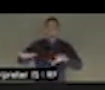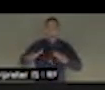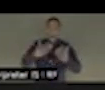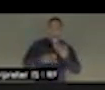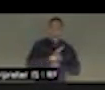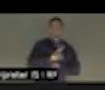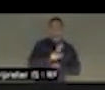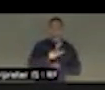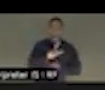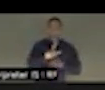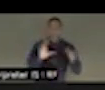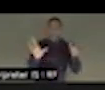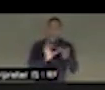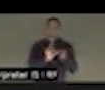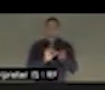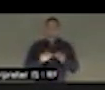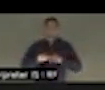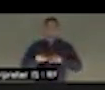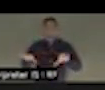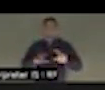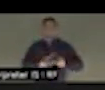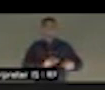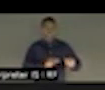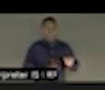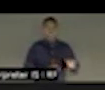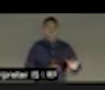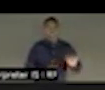will get a thank you email and there we will have all the resources that Lisa